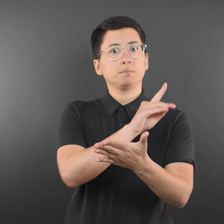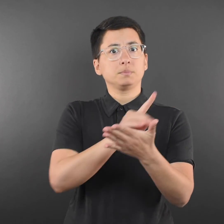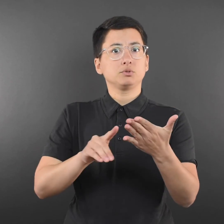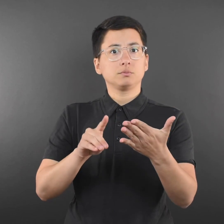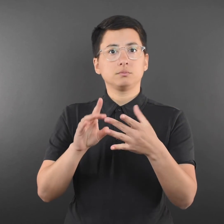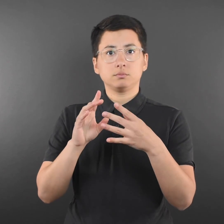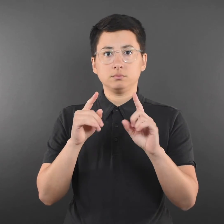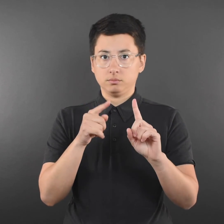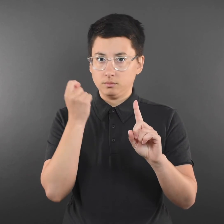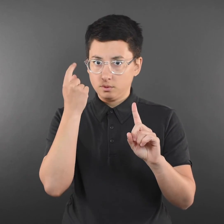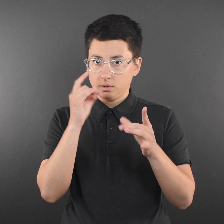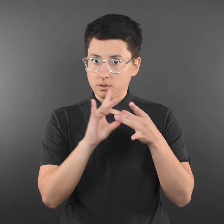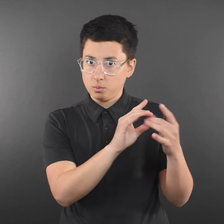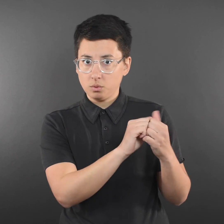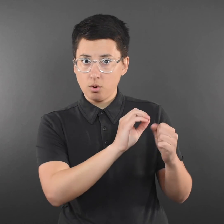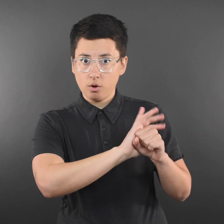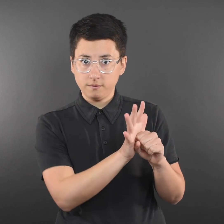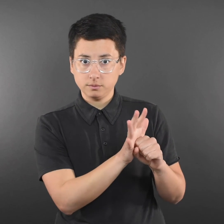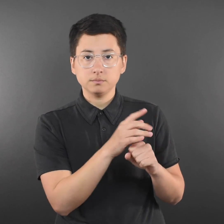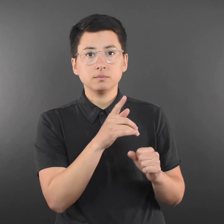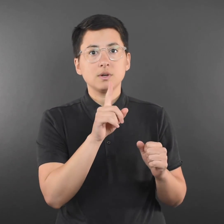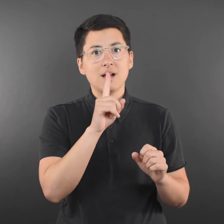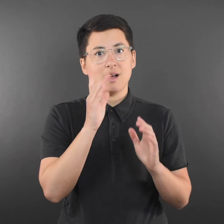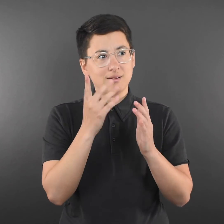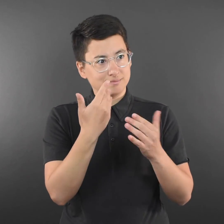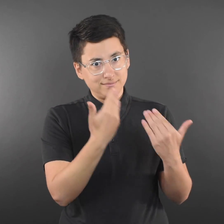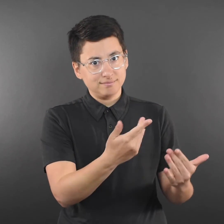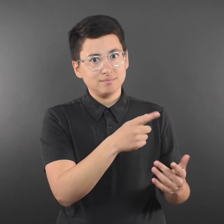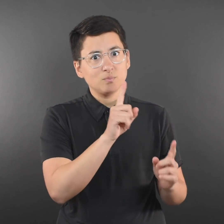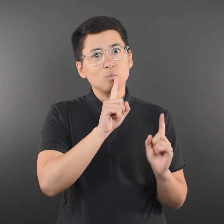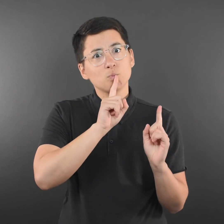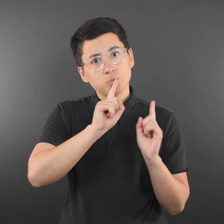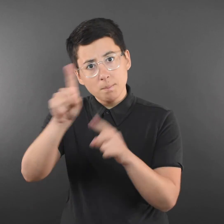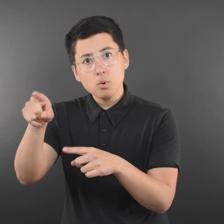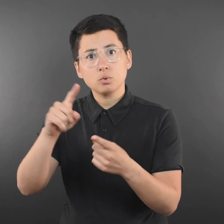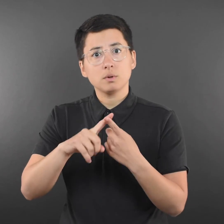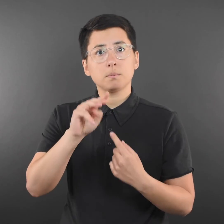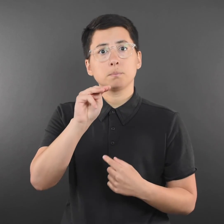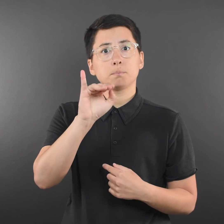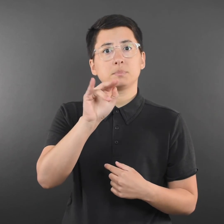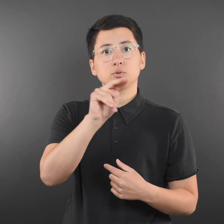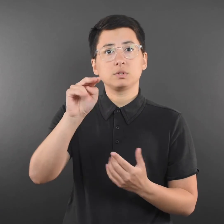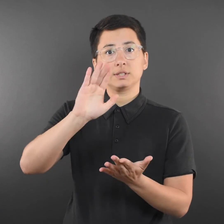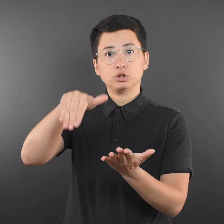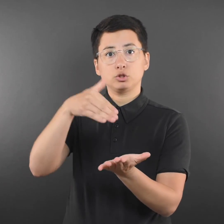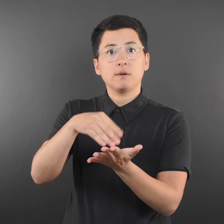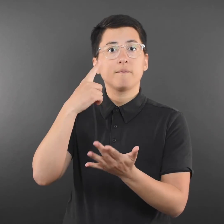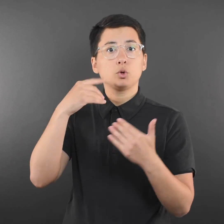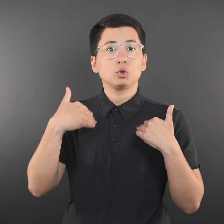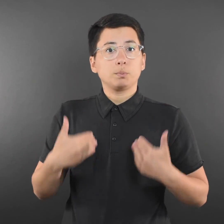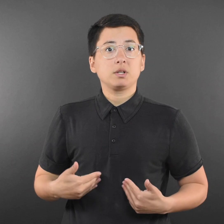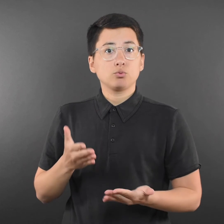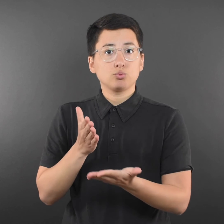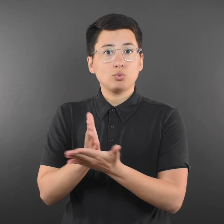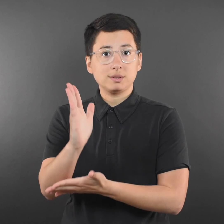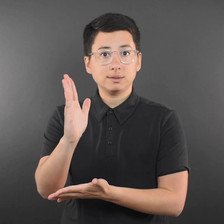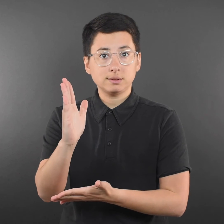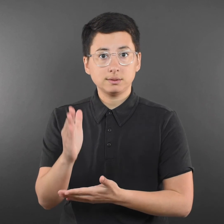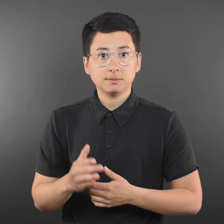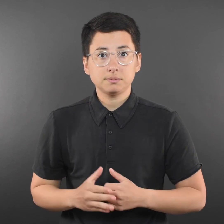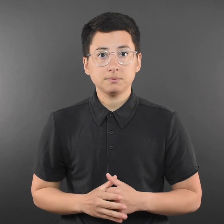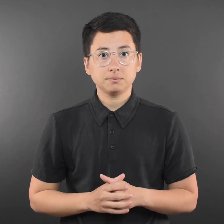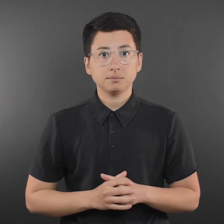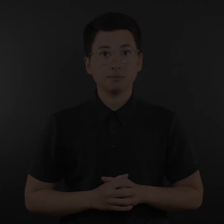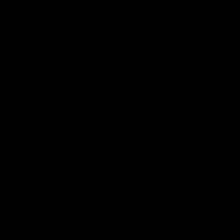related to COVID-19 are asked to report it to the Minnesota Center for Human Rights.